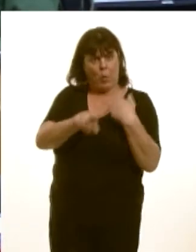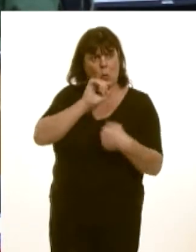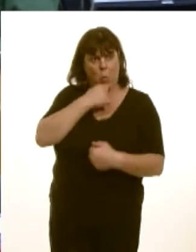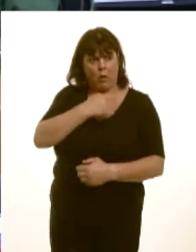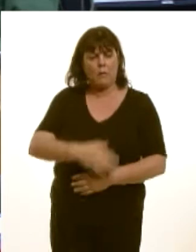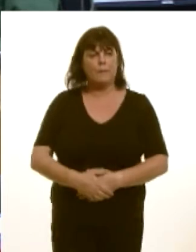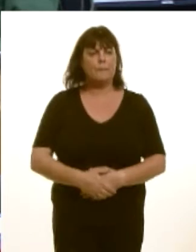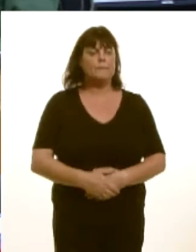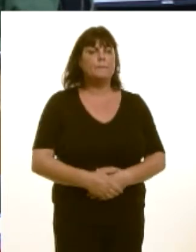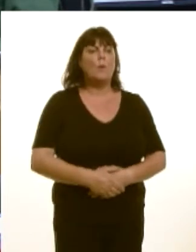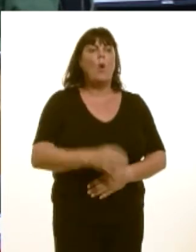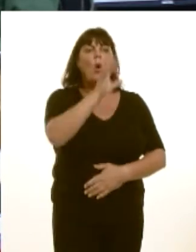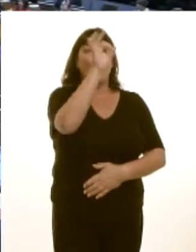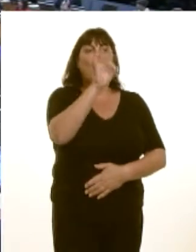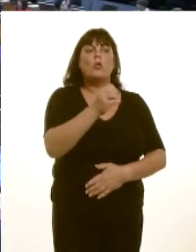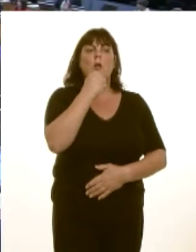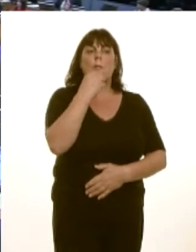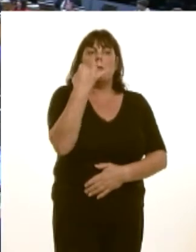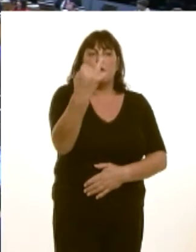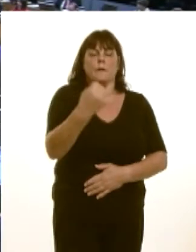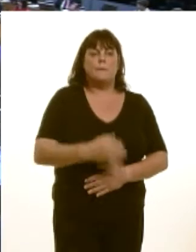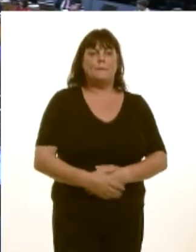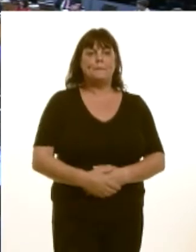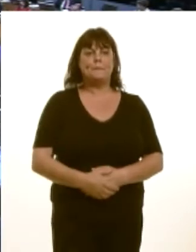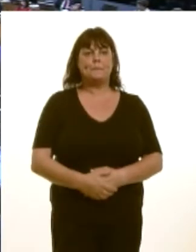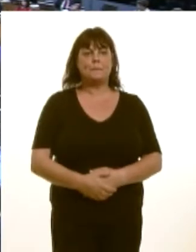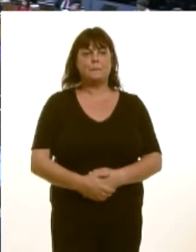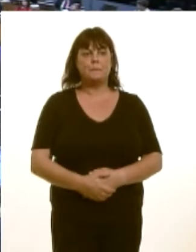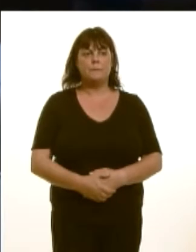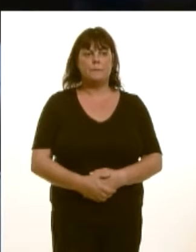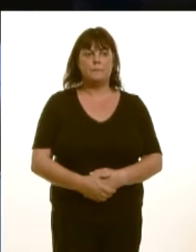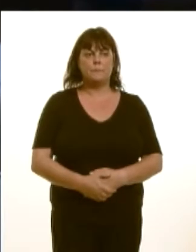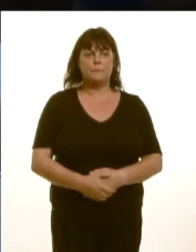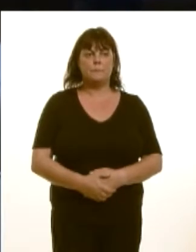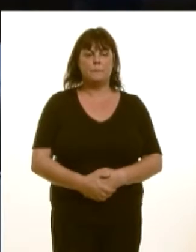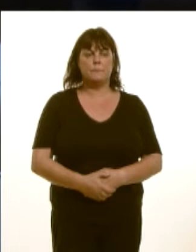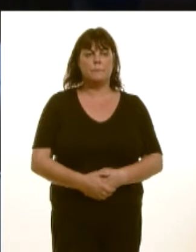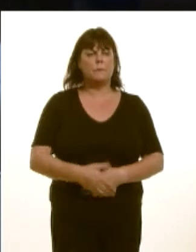A wnaiff y Prif Weinidog ddatganiad ar y broses o gyflwyno band eang yng ngogledd Cymru?